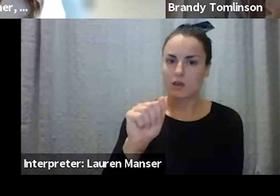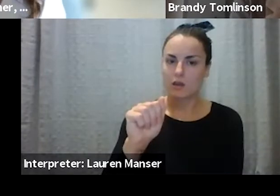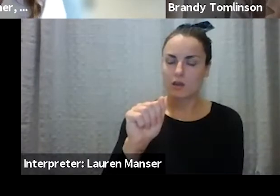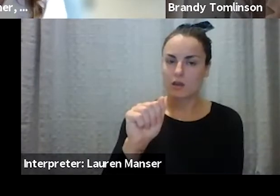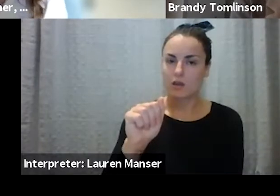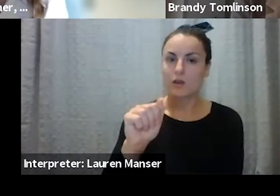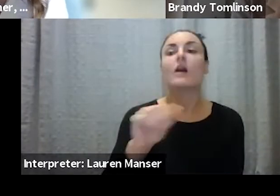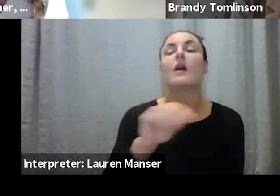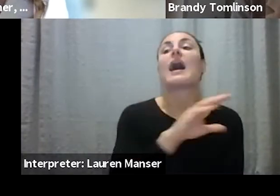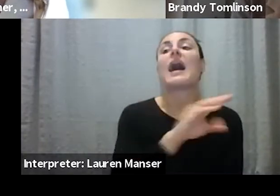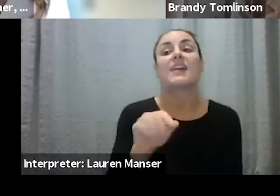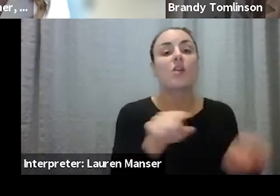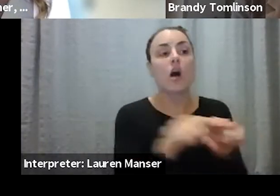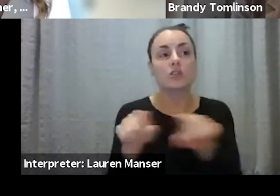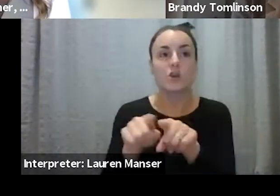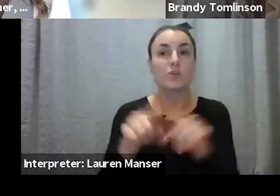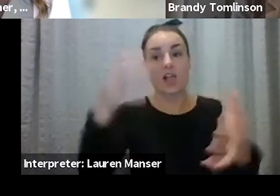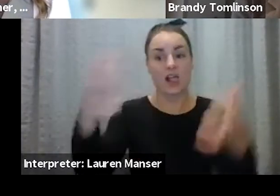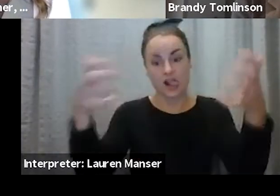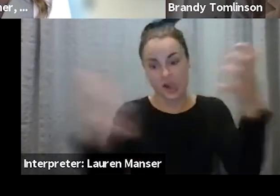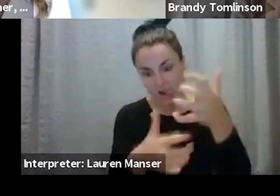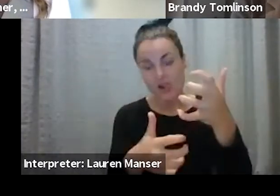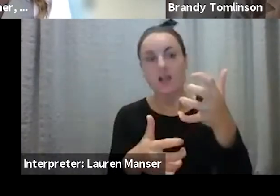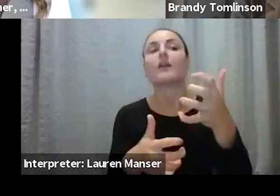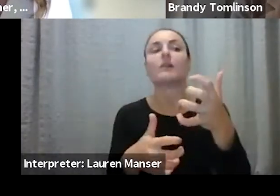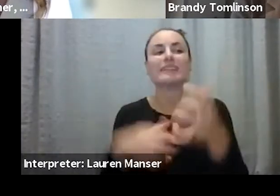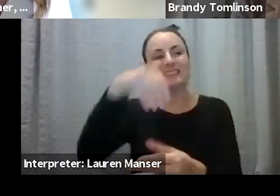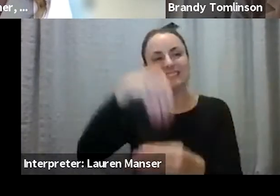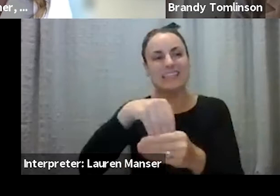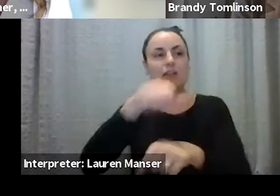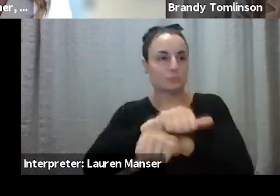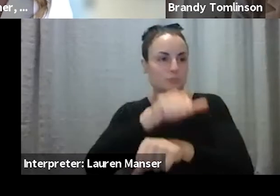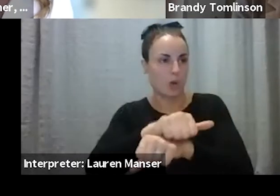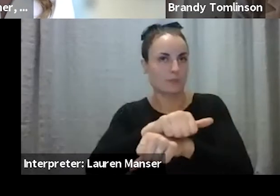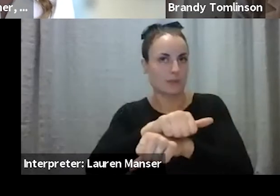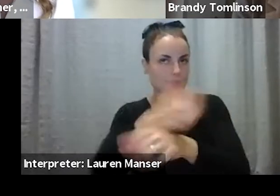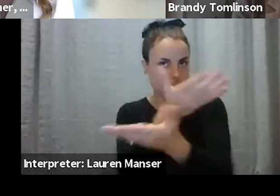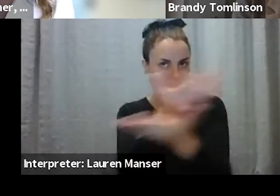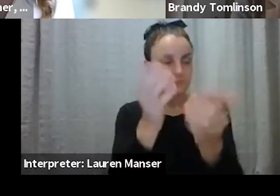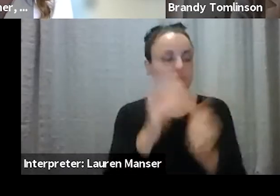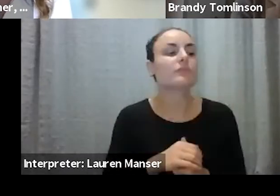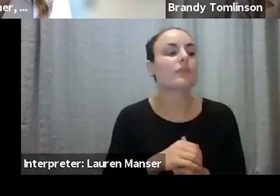disclosure in the employment context. This is something that John Robinson talked a lot about,